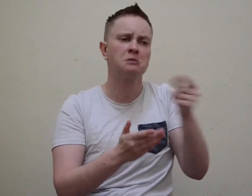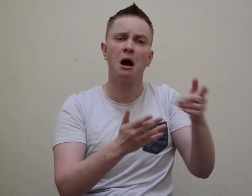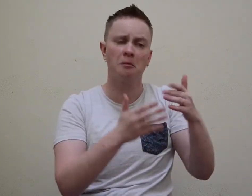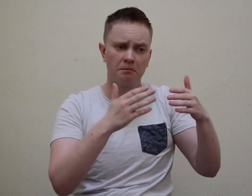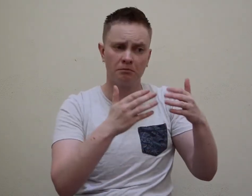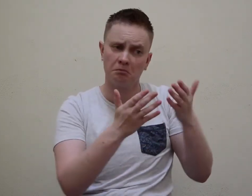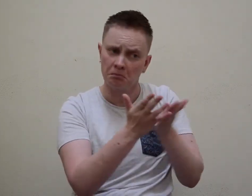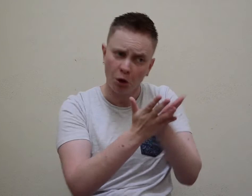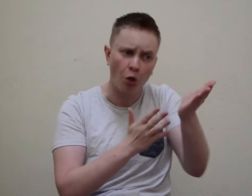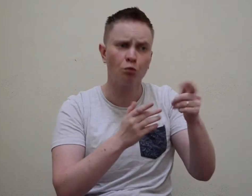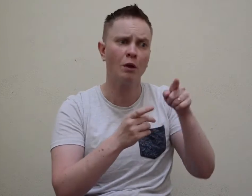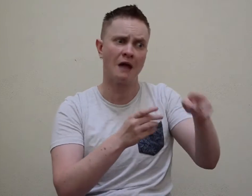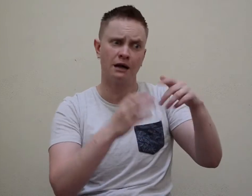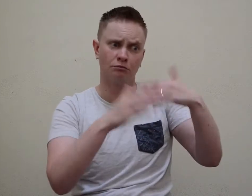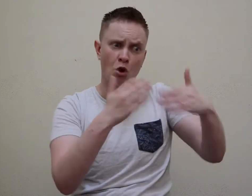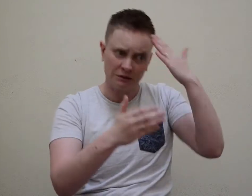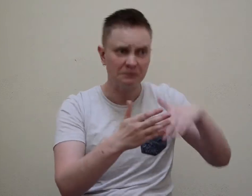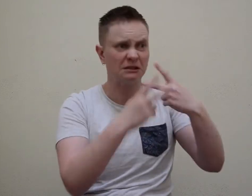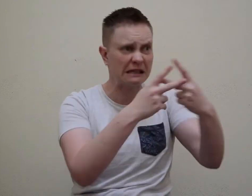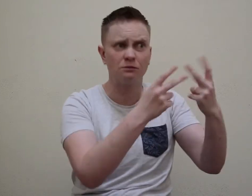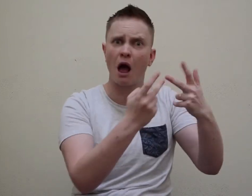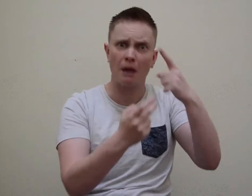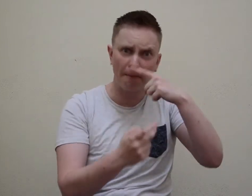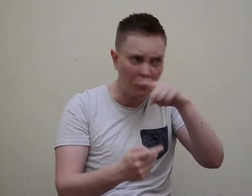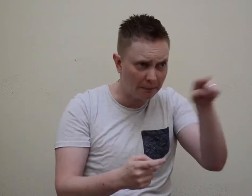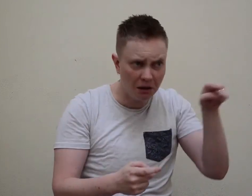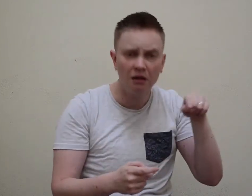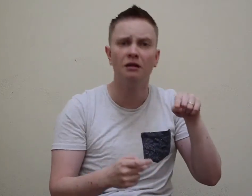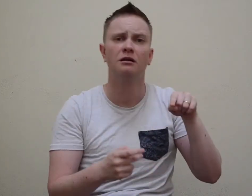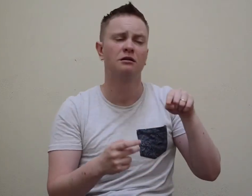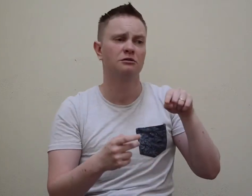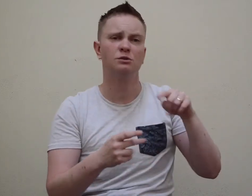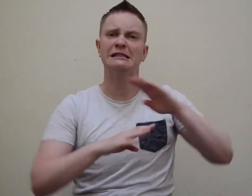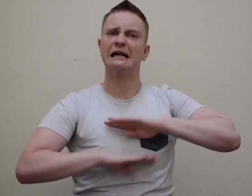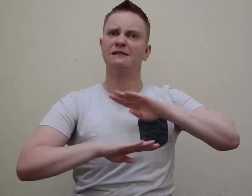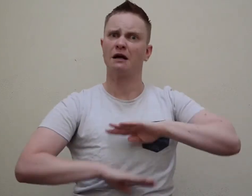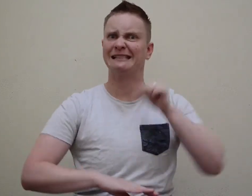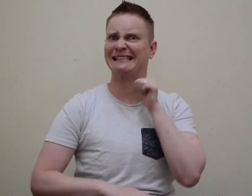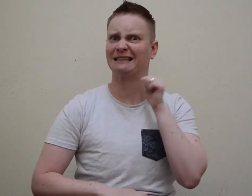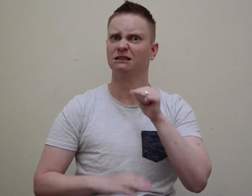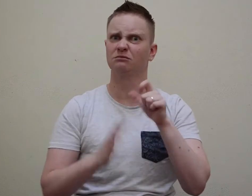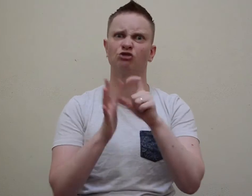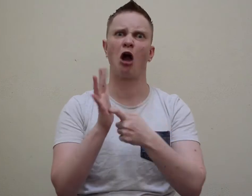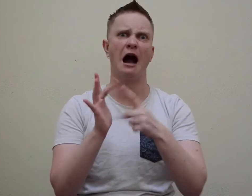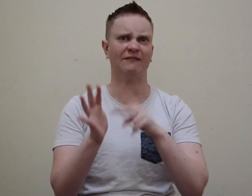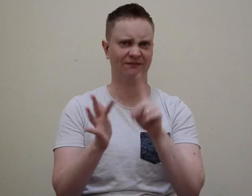they dealt with it, and how they got through it. Some of them had had sex with, a number of different people